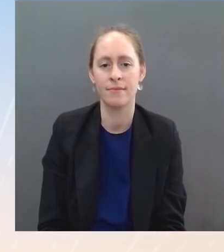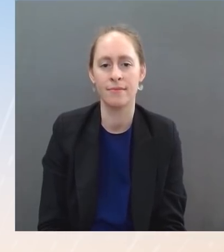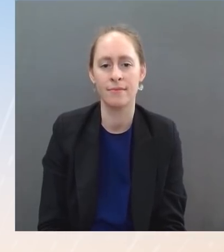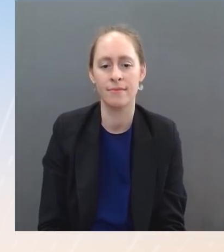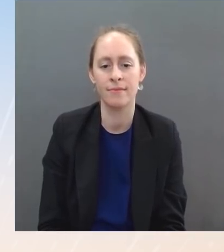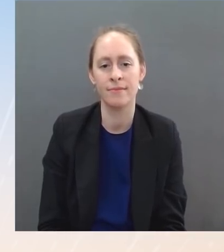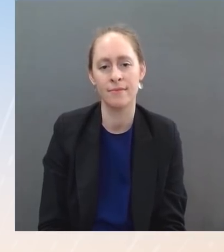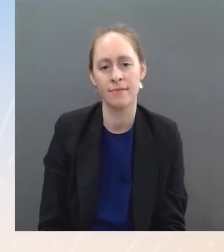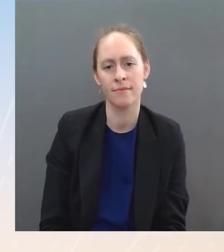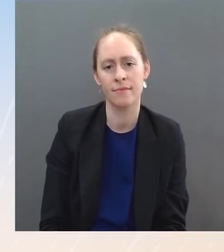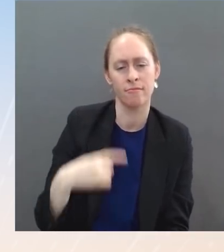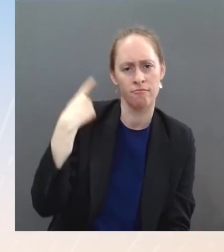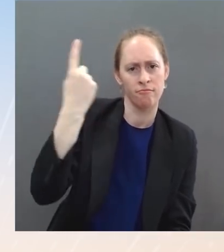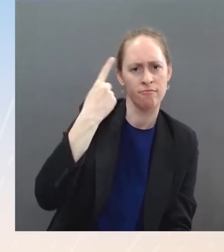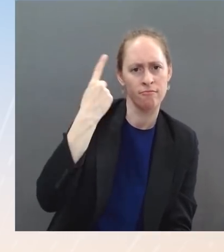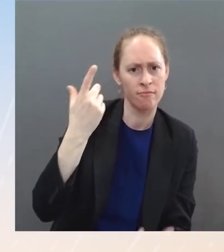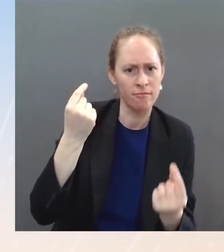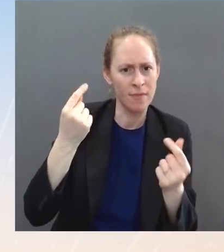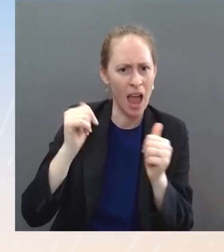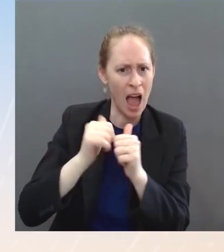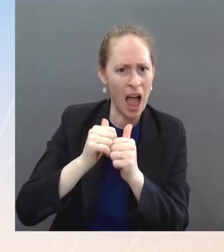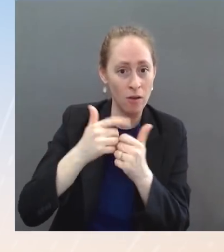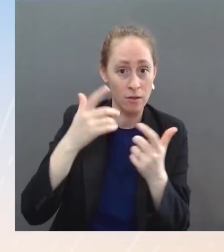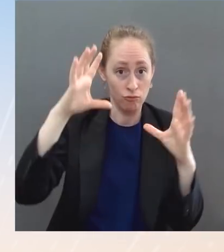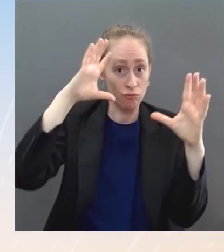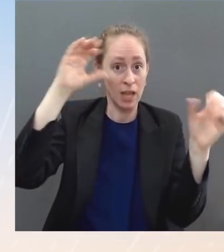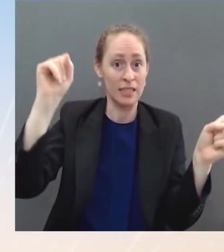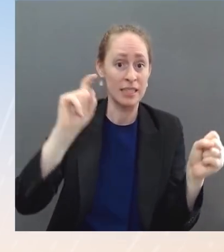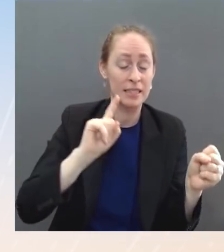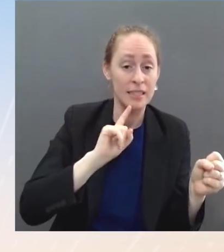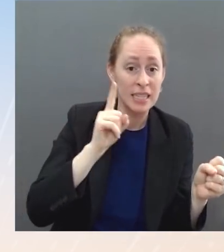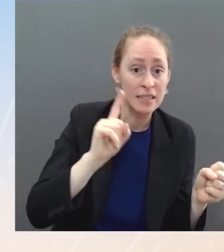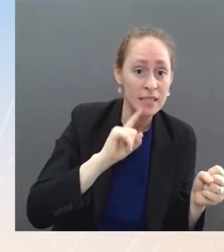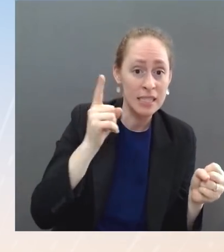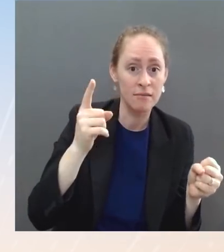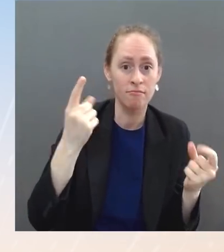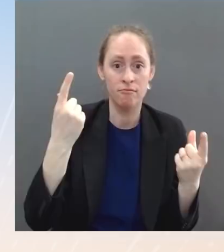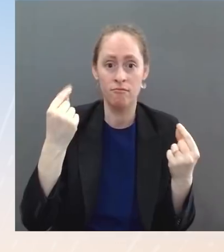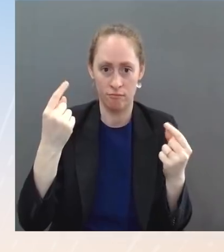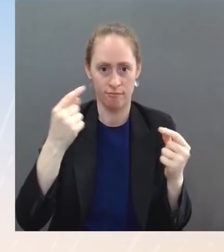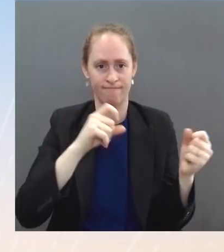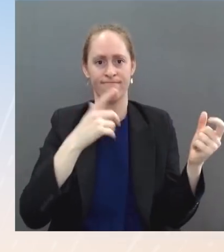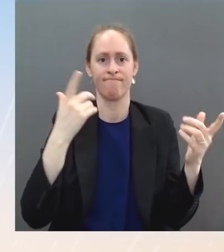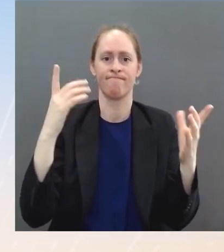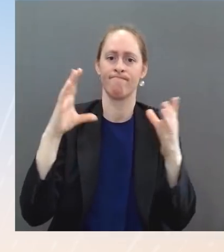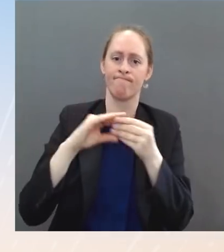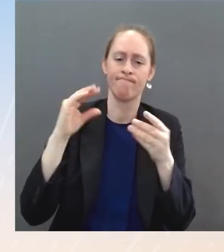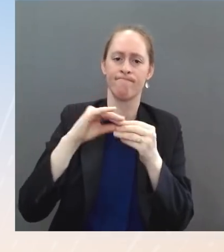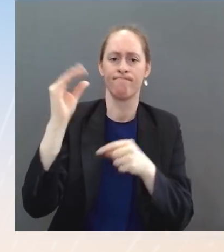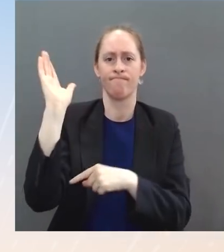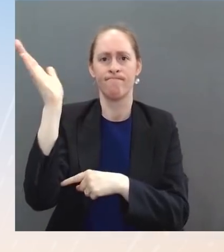that with regard to any potential peace agreement, the important thing in this agreement are security guarantees.